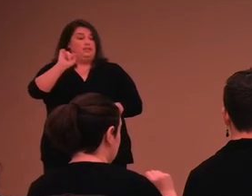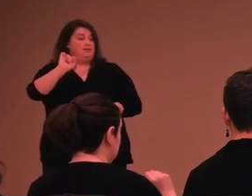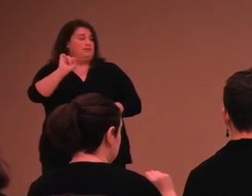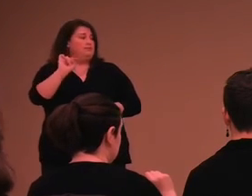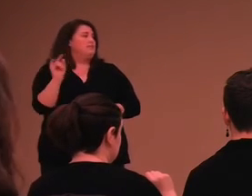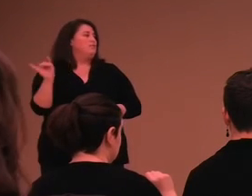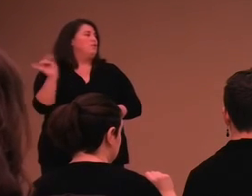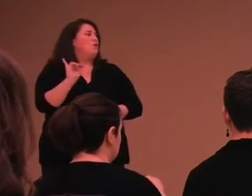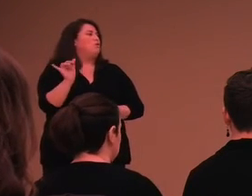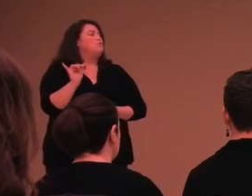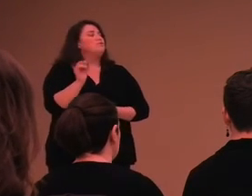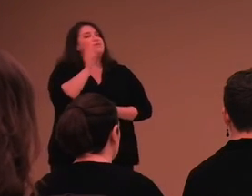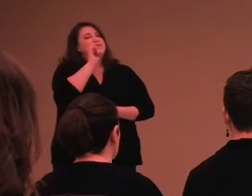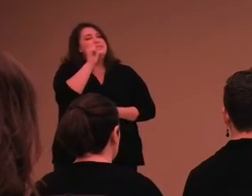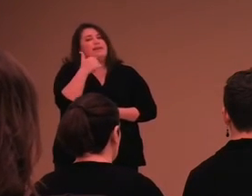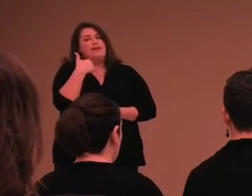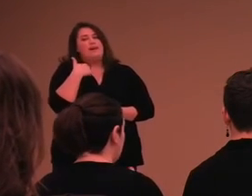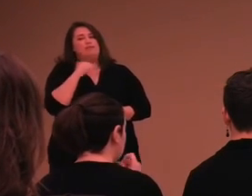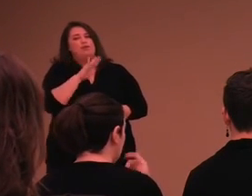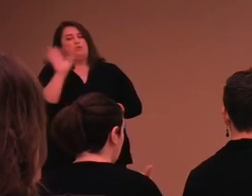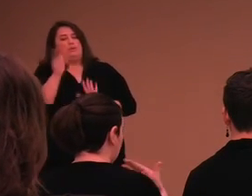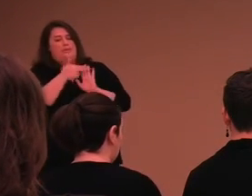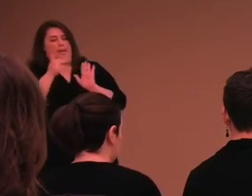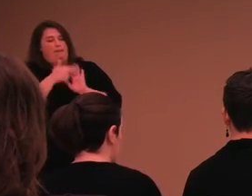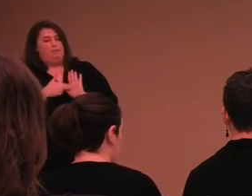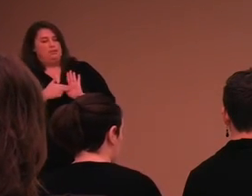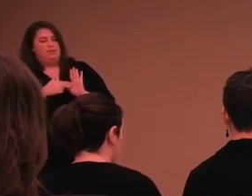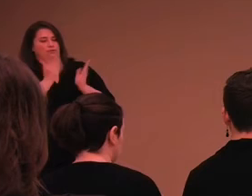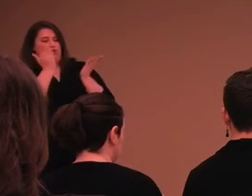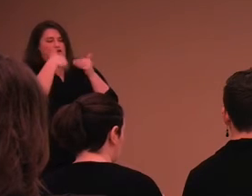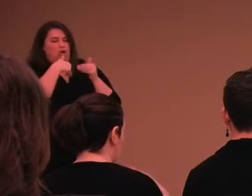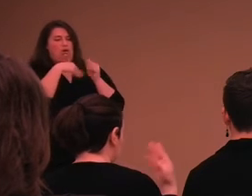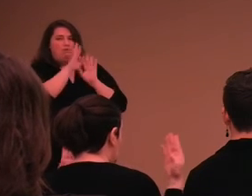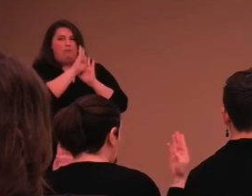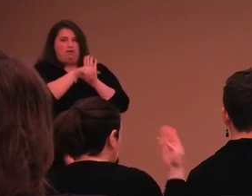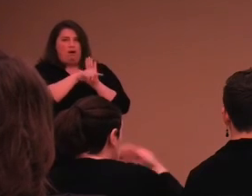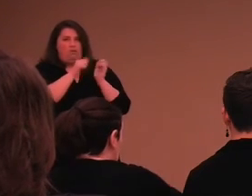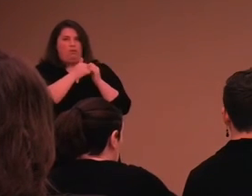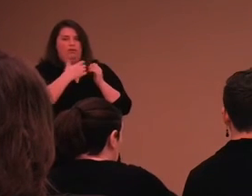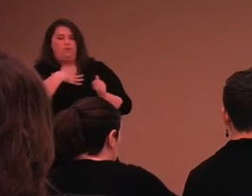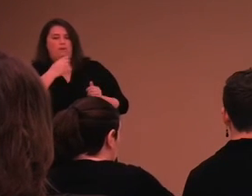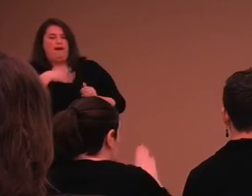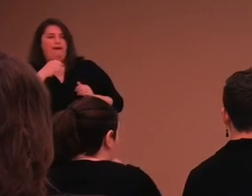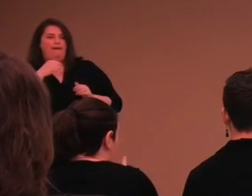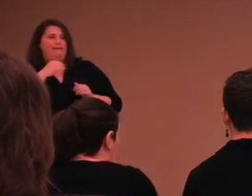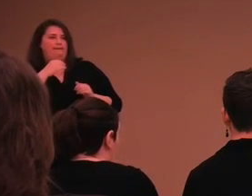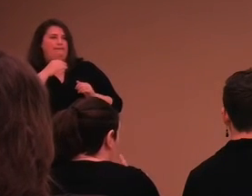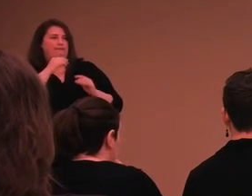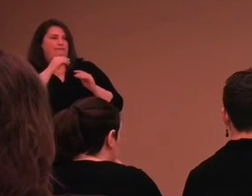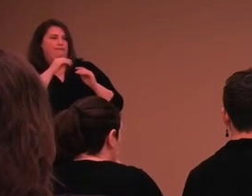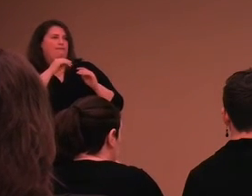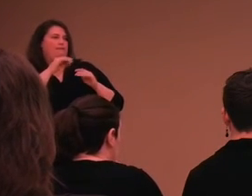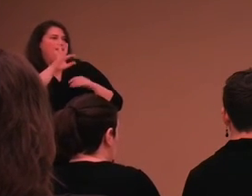Not having your text labels have a dark background with white lettering have it be the opposite to where the background is